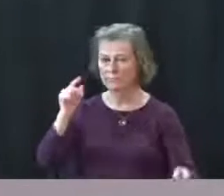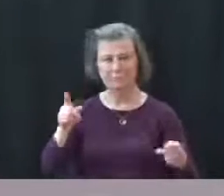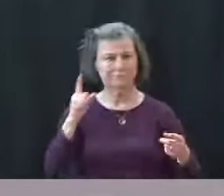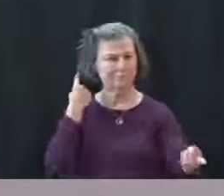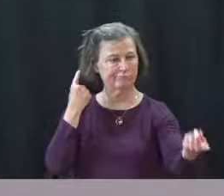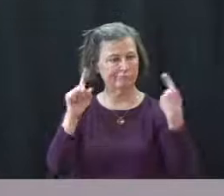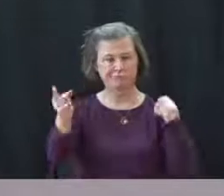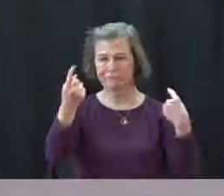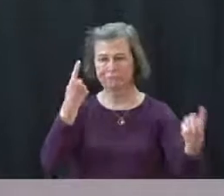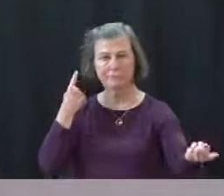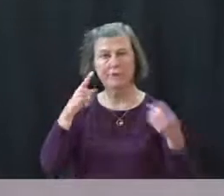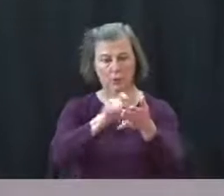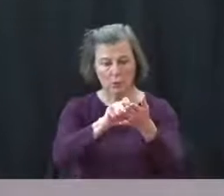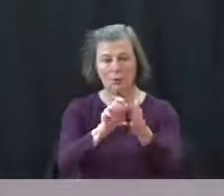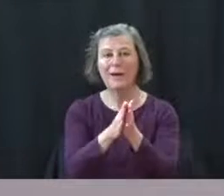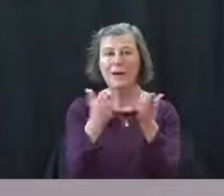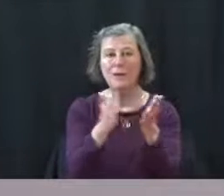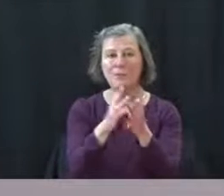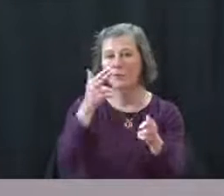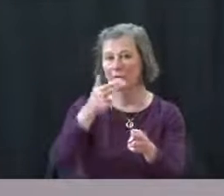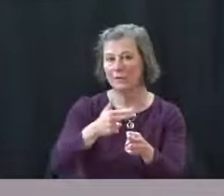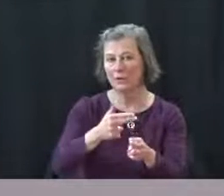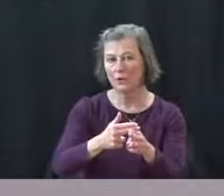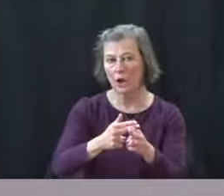a book that he wrote called Conjectures of a Guilty Bystander.